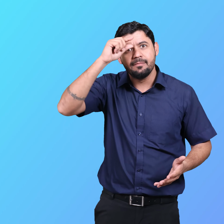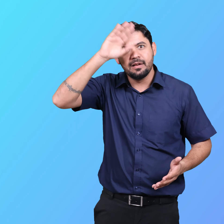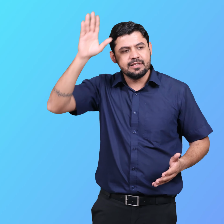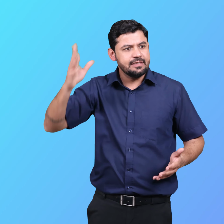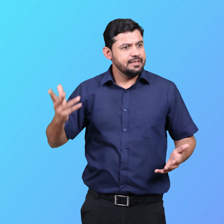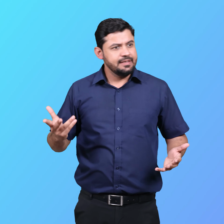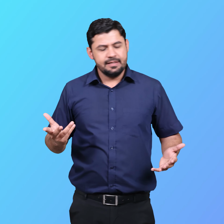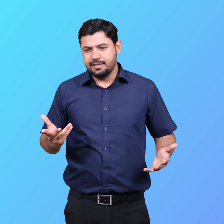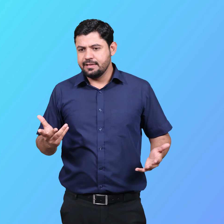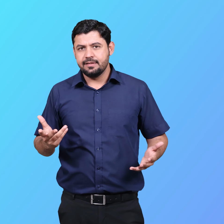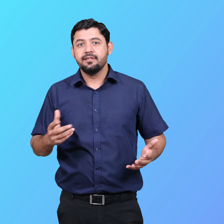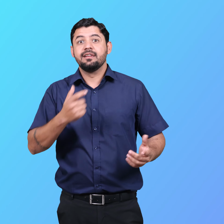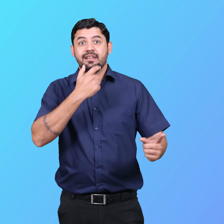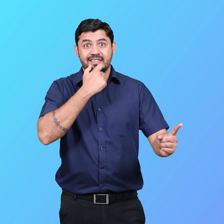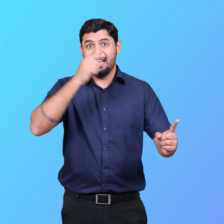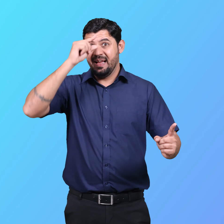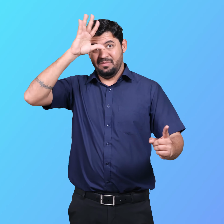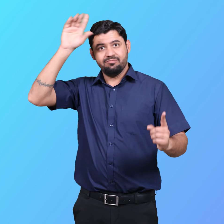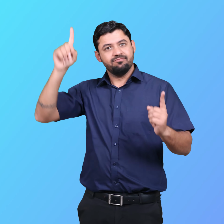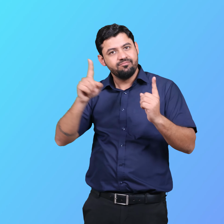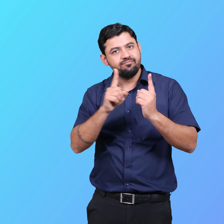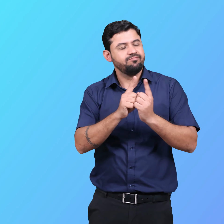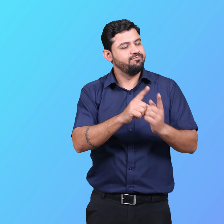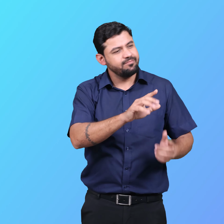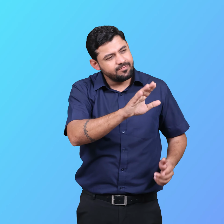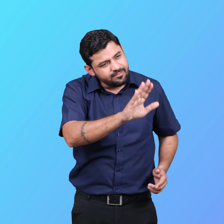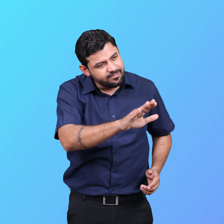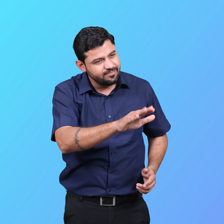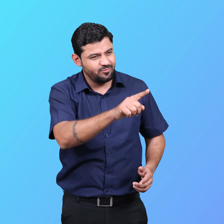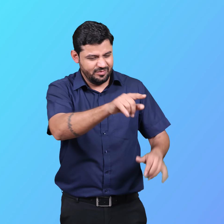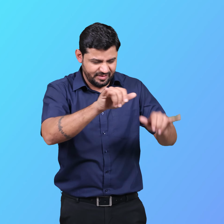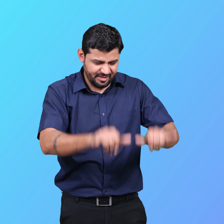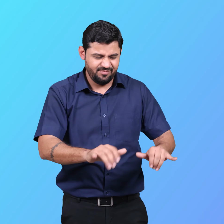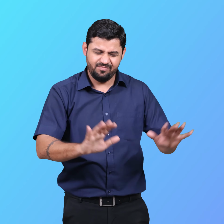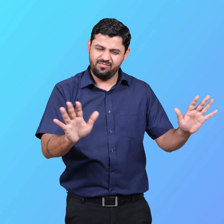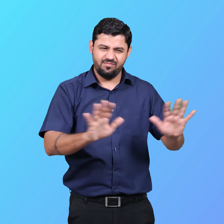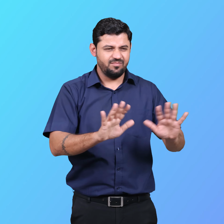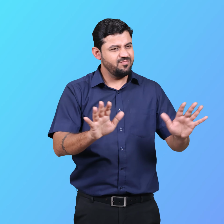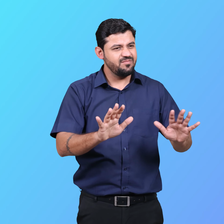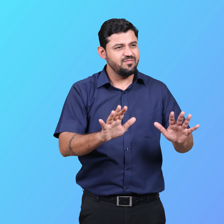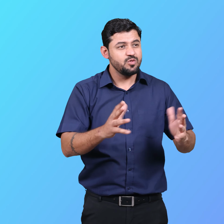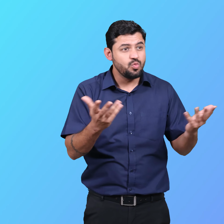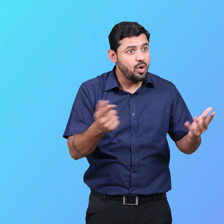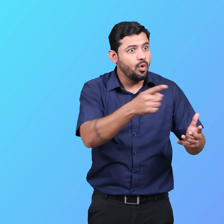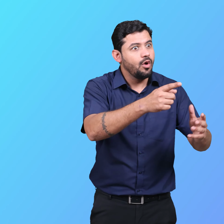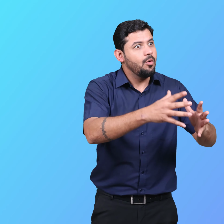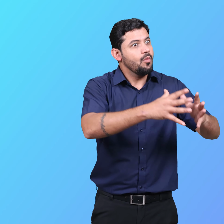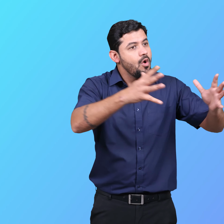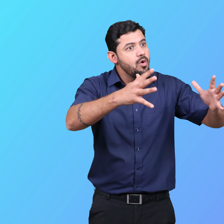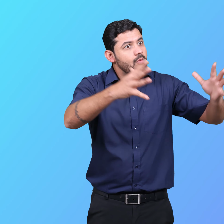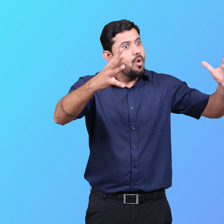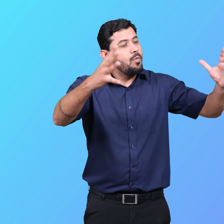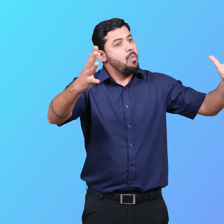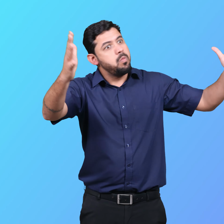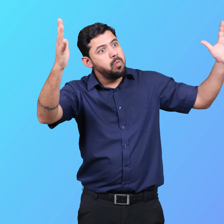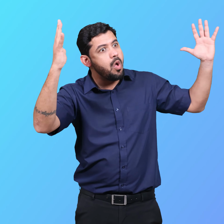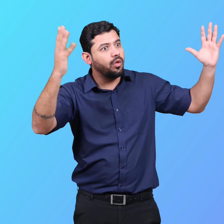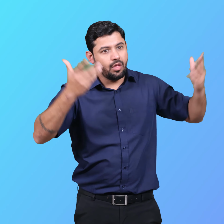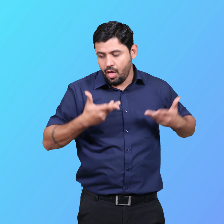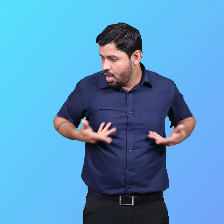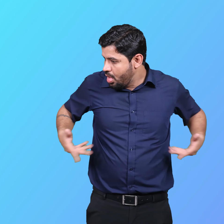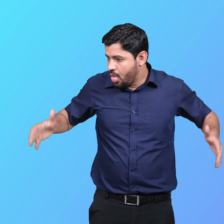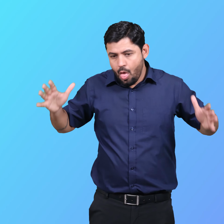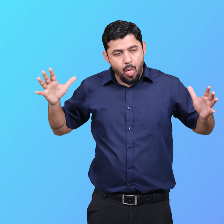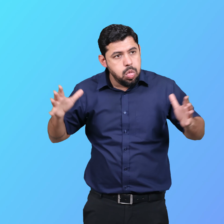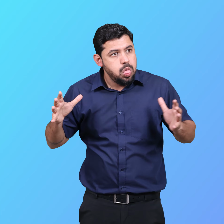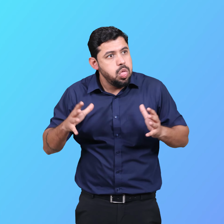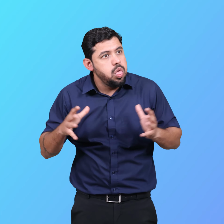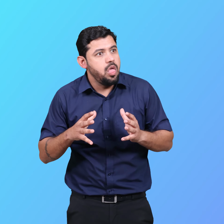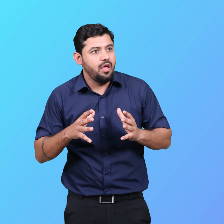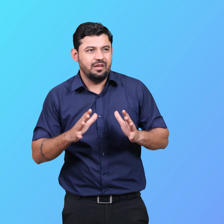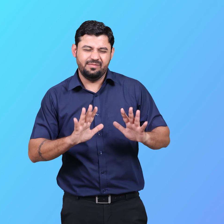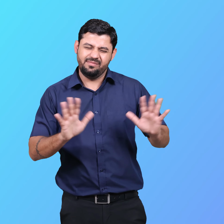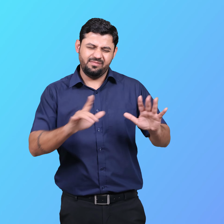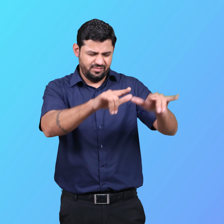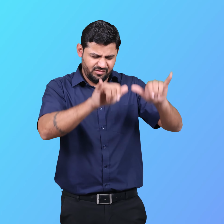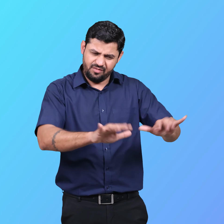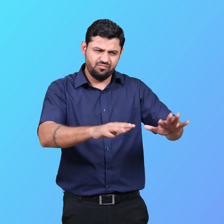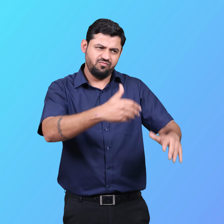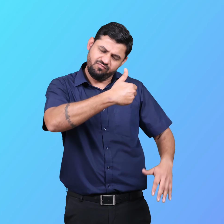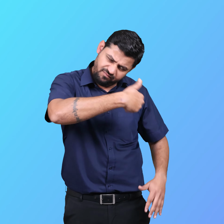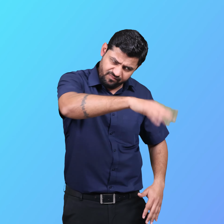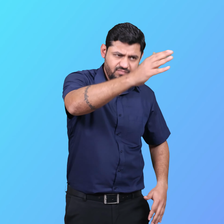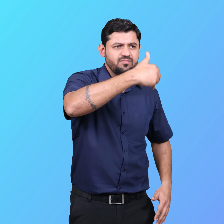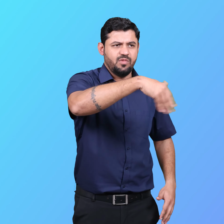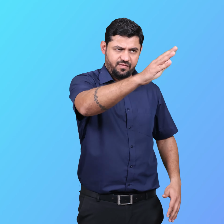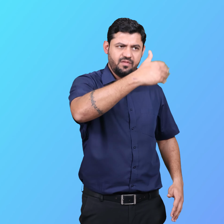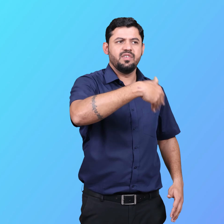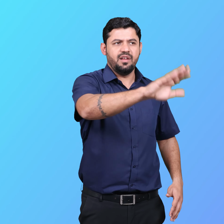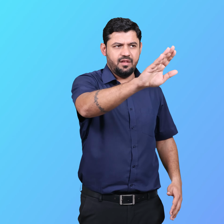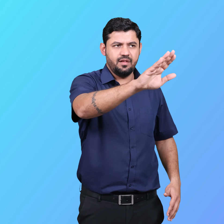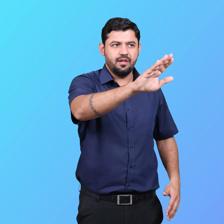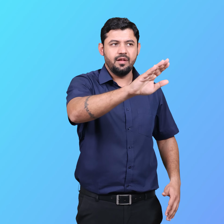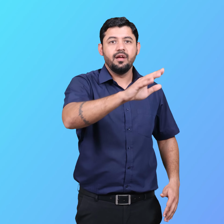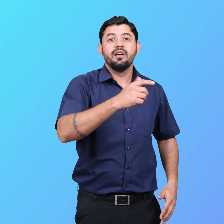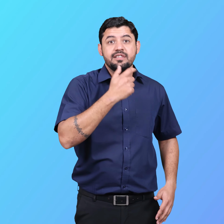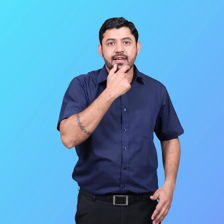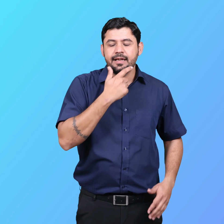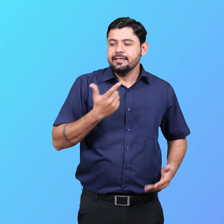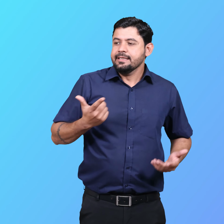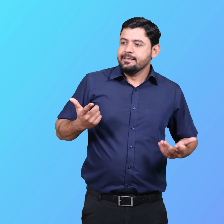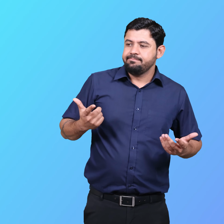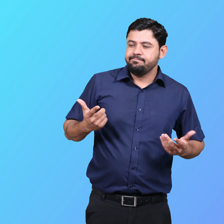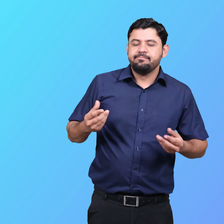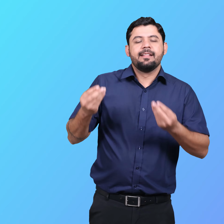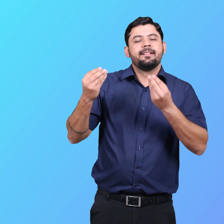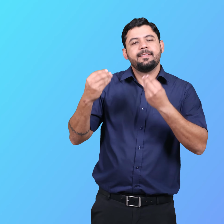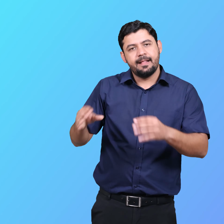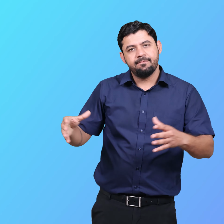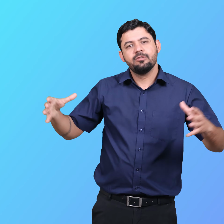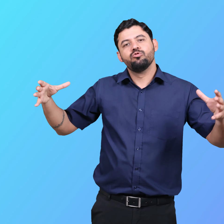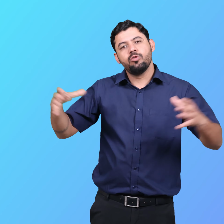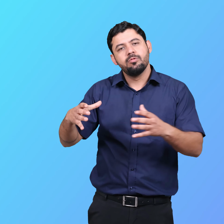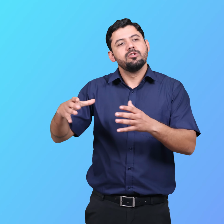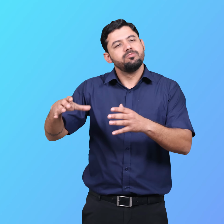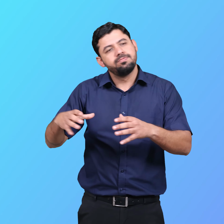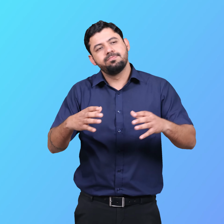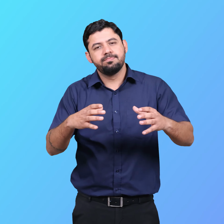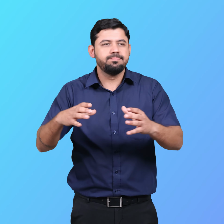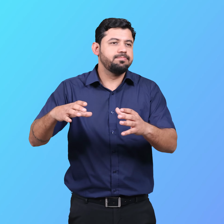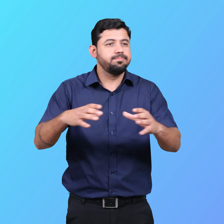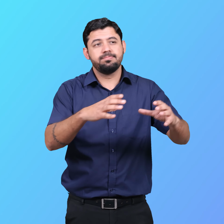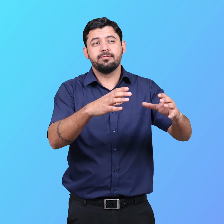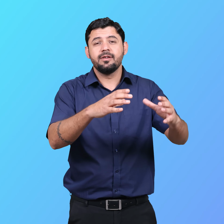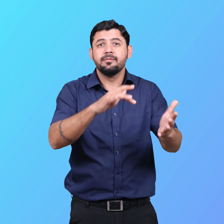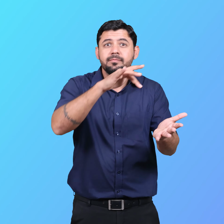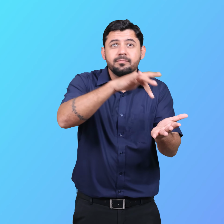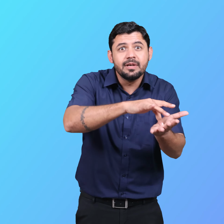Finally, Abimelech said to Isaac, “It is time for you to move away because you have become too powerful for us.”